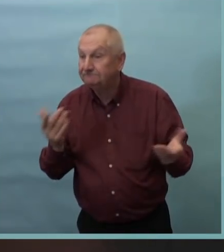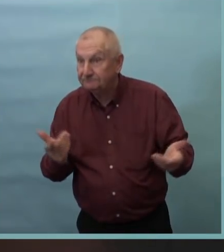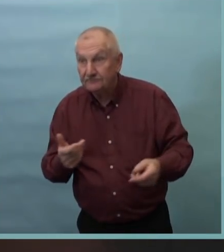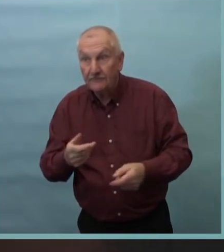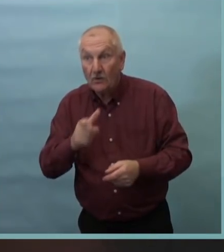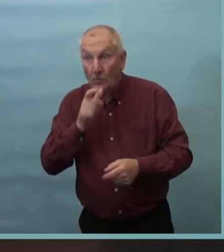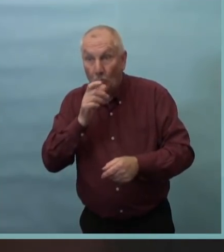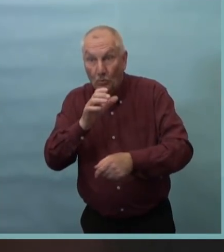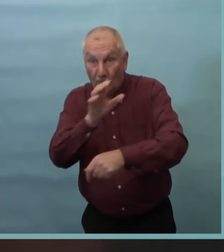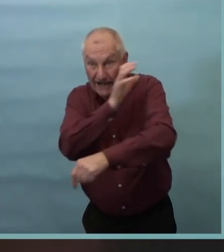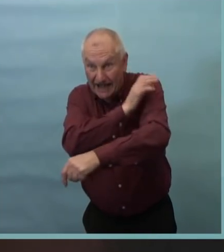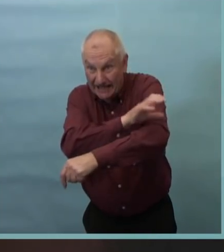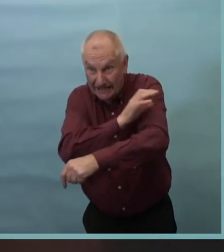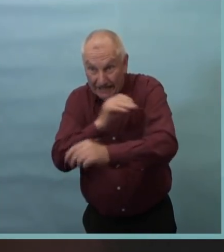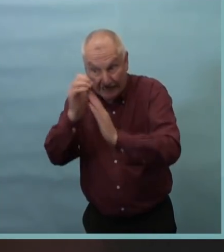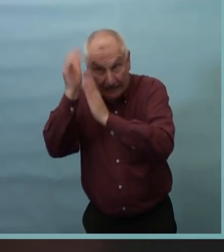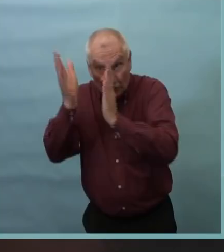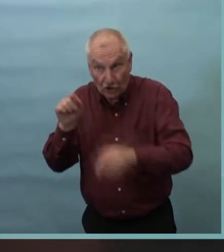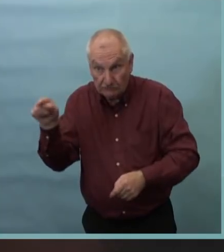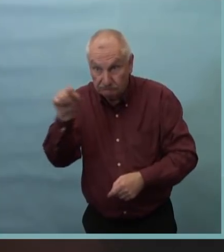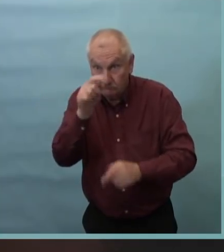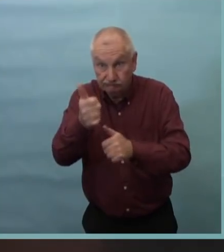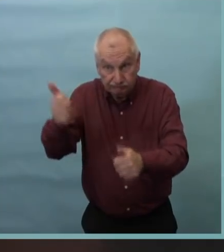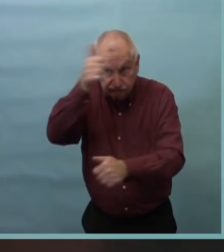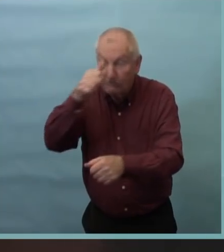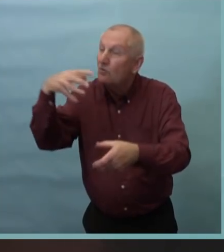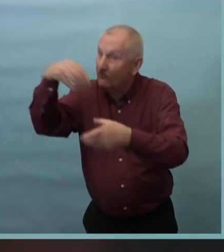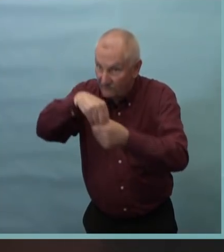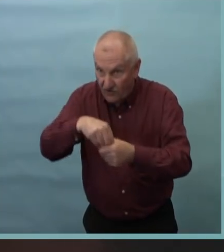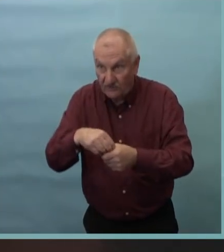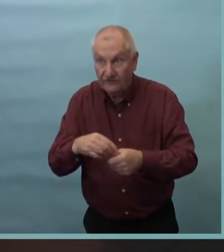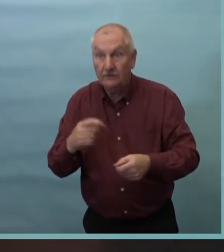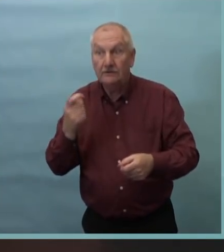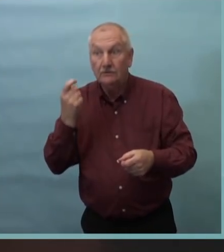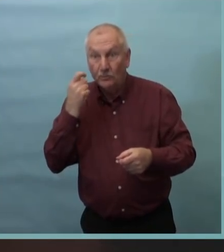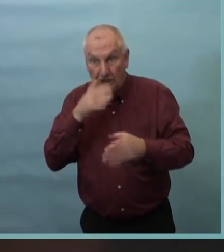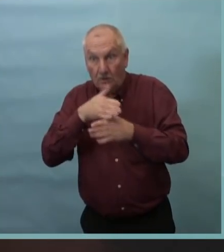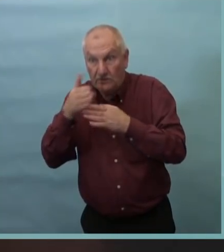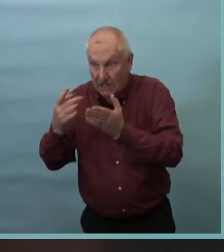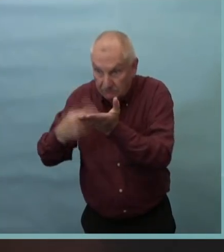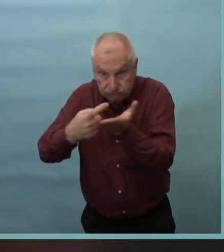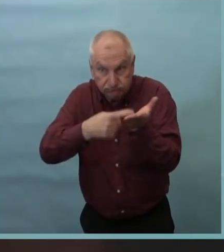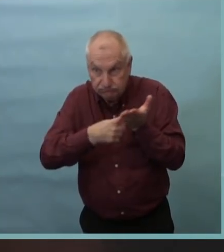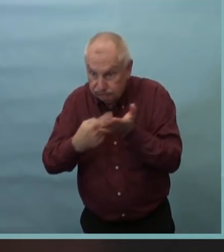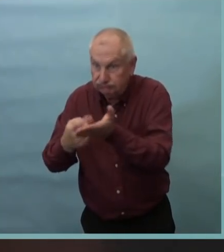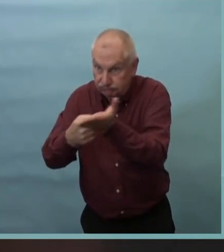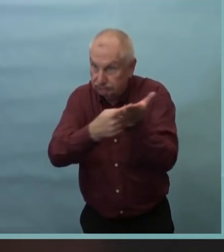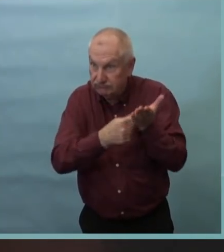weekend really hard and so our goal it is very tight timelines I don't disagree